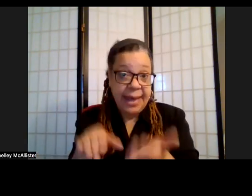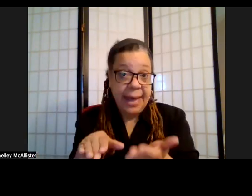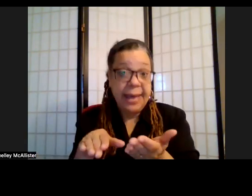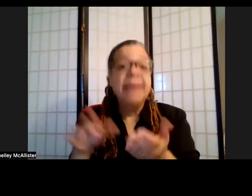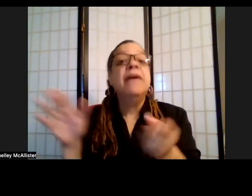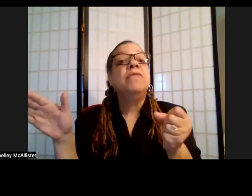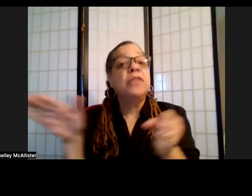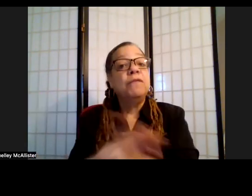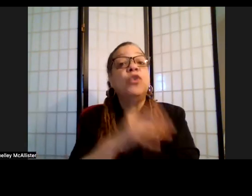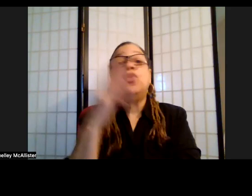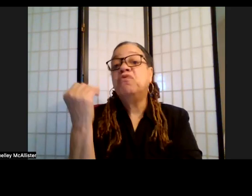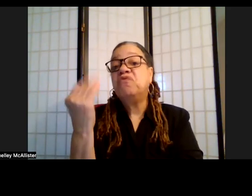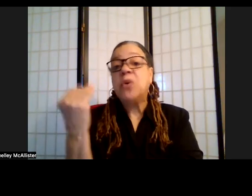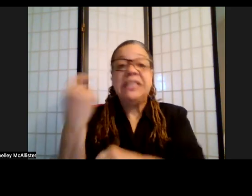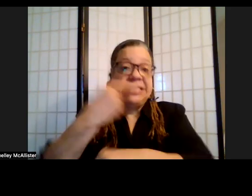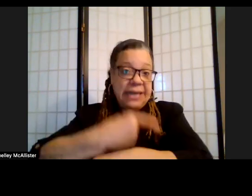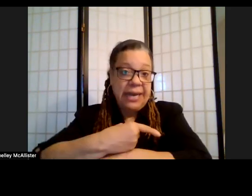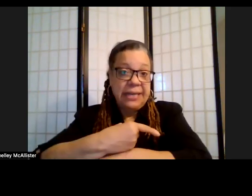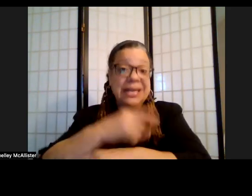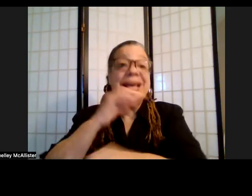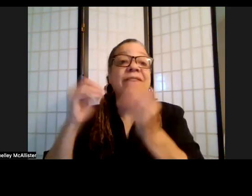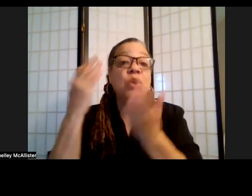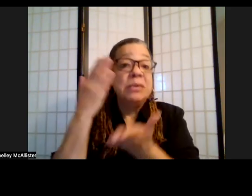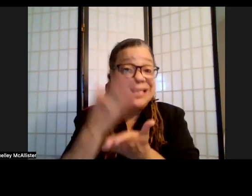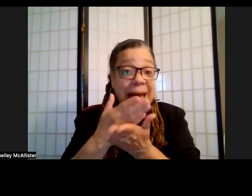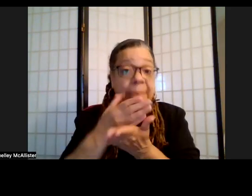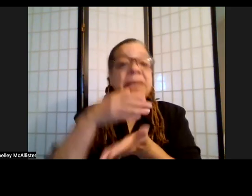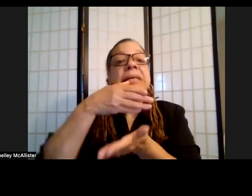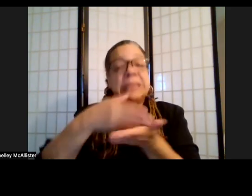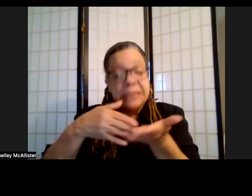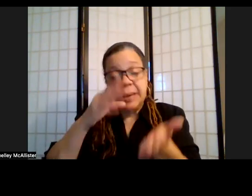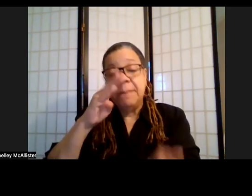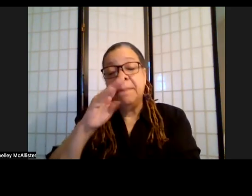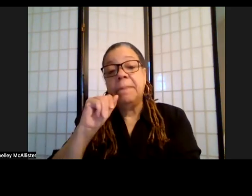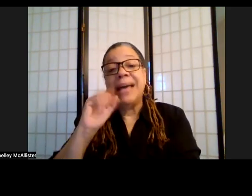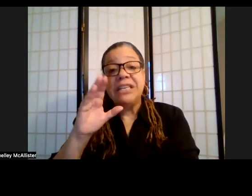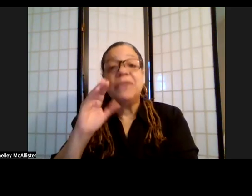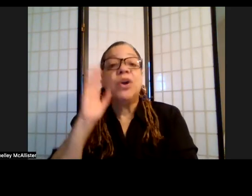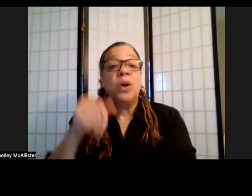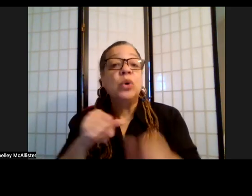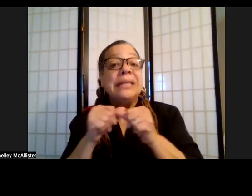Ending the regimen *before* the period means that some bacteria can, and likely will, survive and could become resistant.